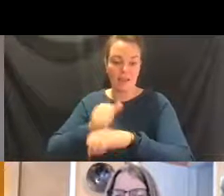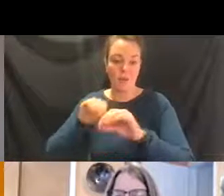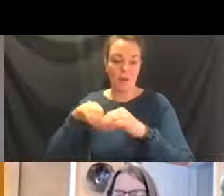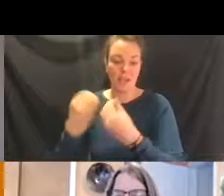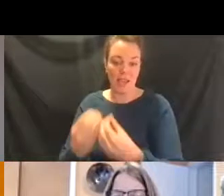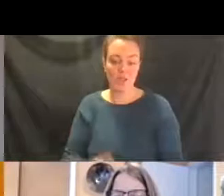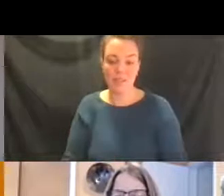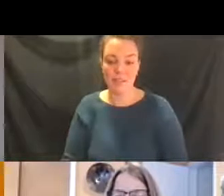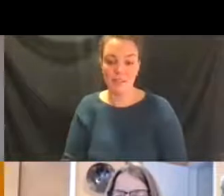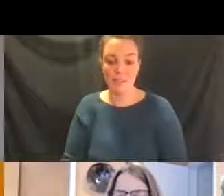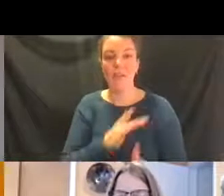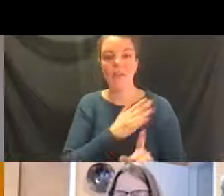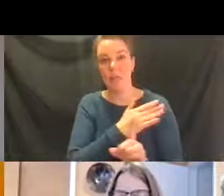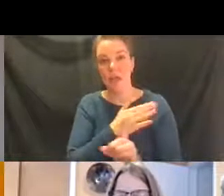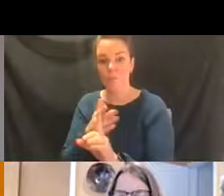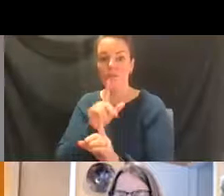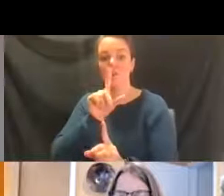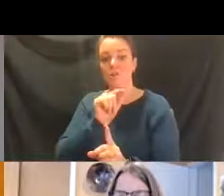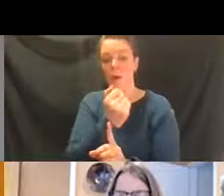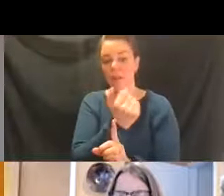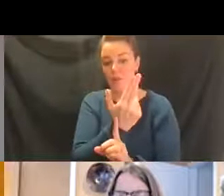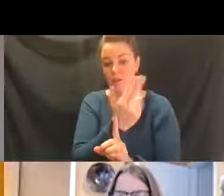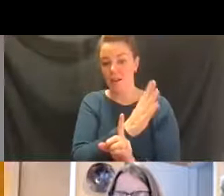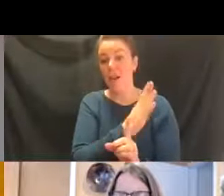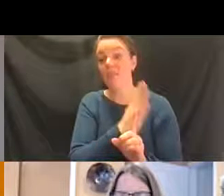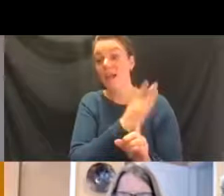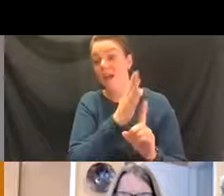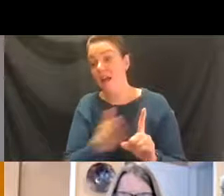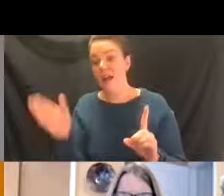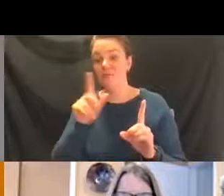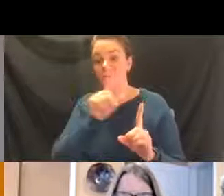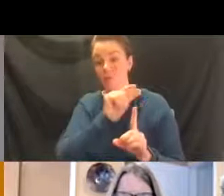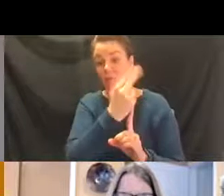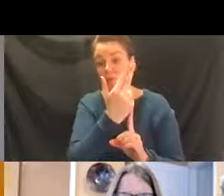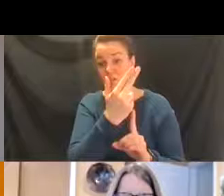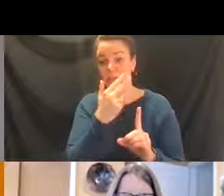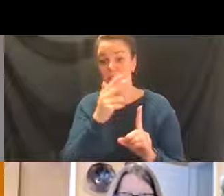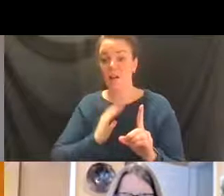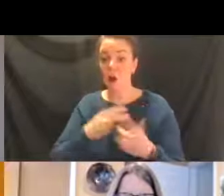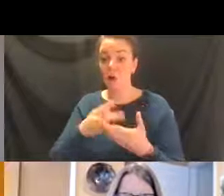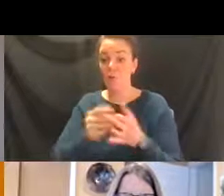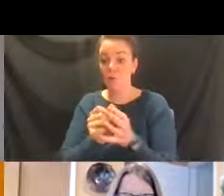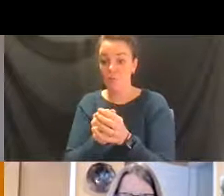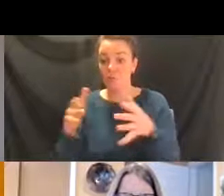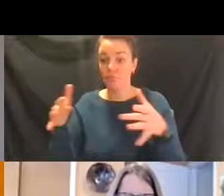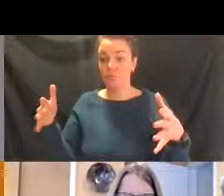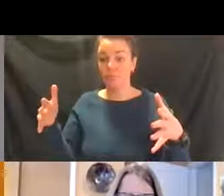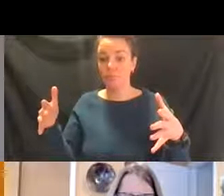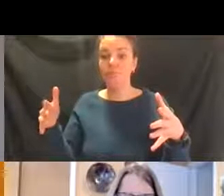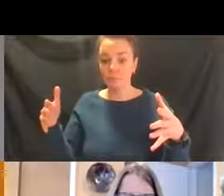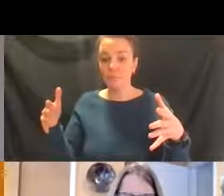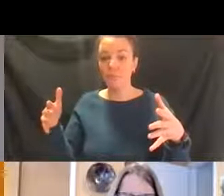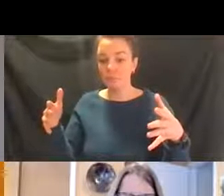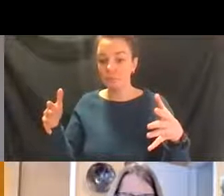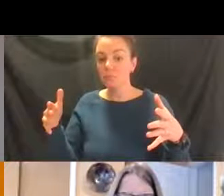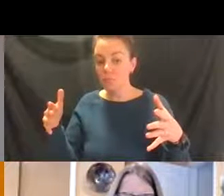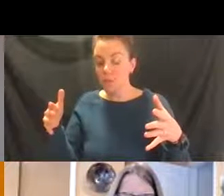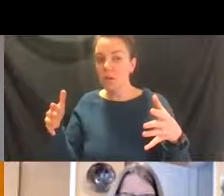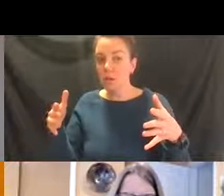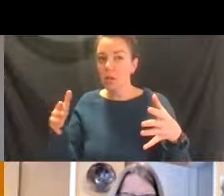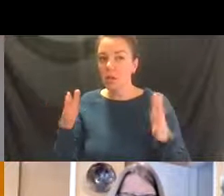Since 2013 we were able to scale up the program. Initially, we were in a five-year study and we